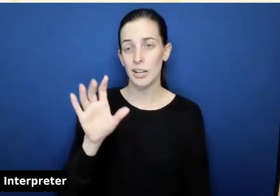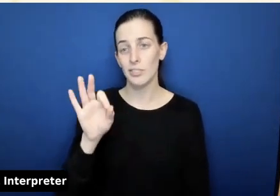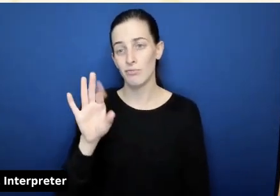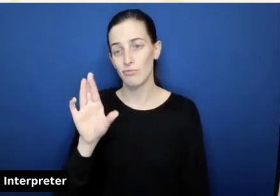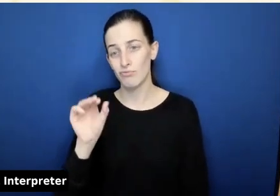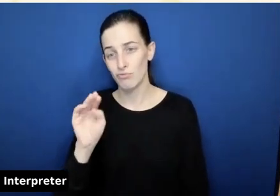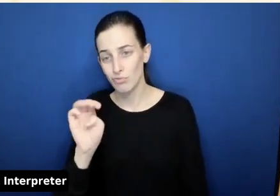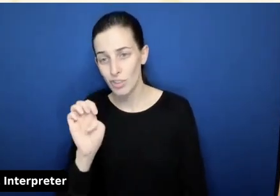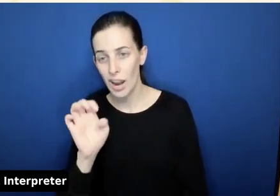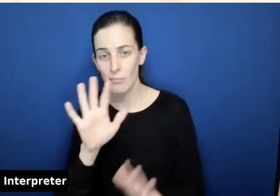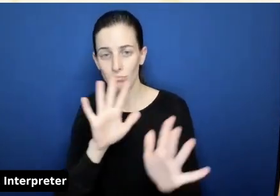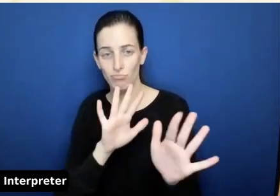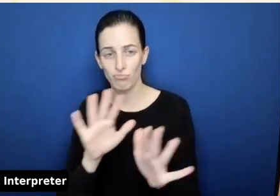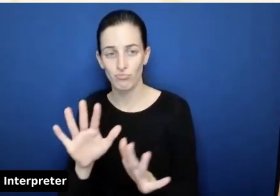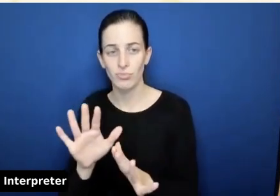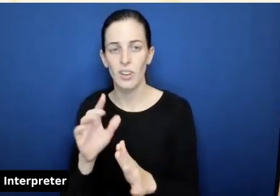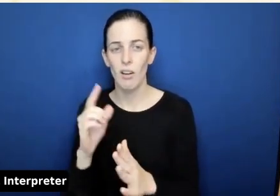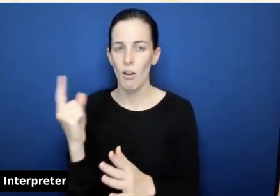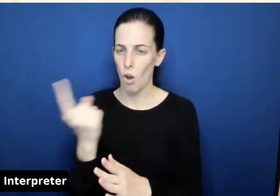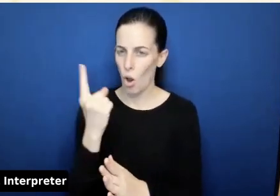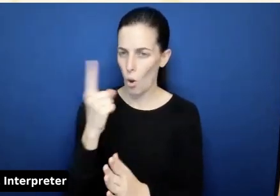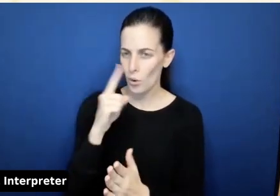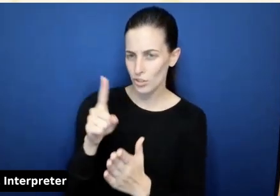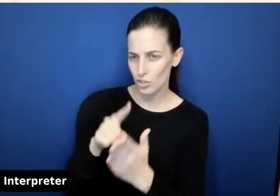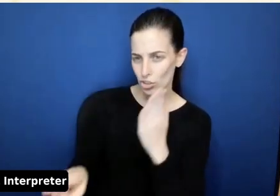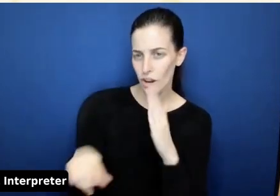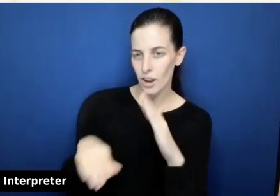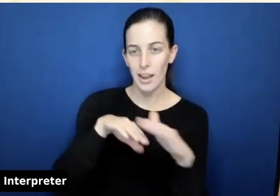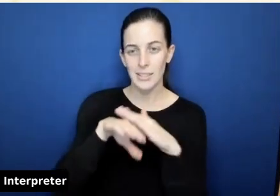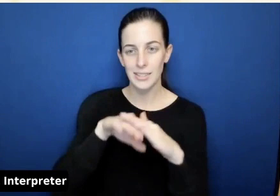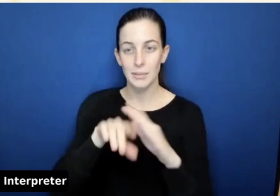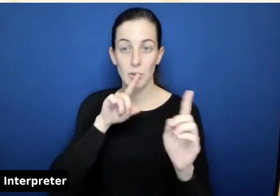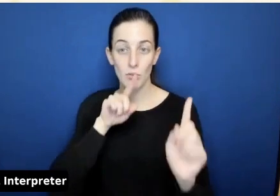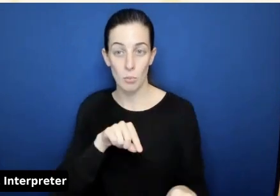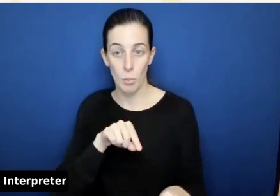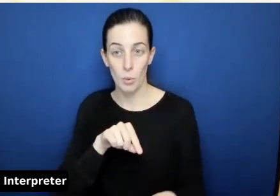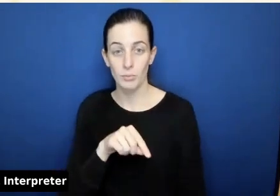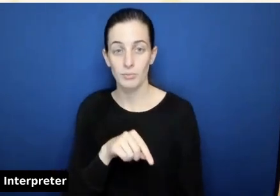Always take care that you check them for their accessibility support before using them.